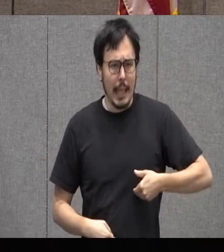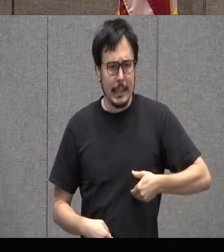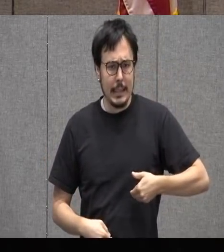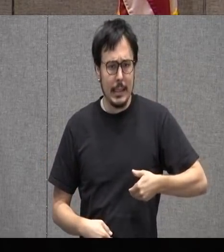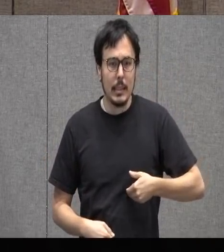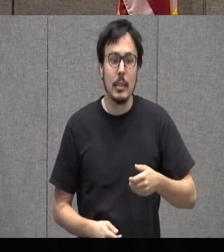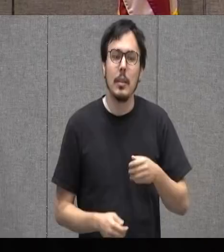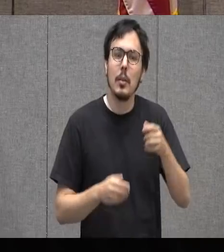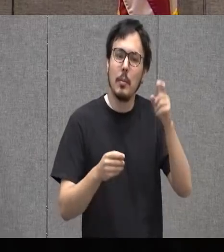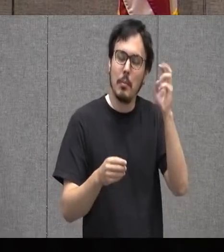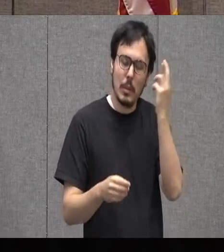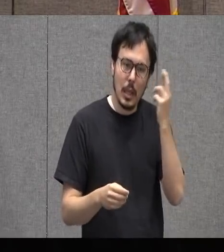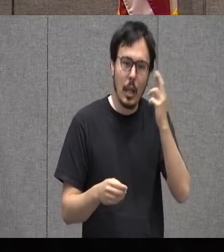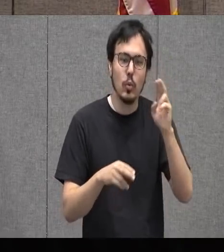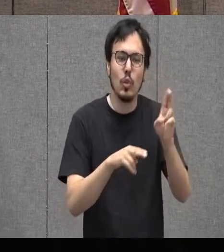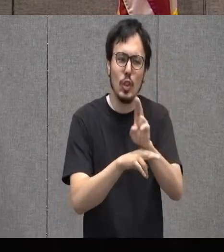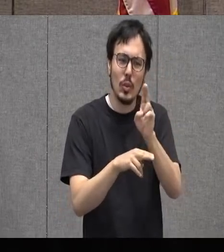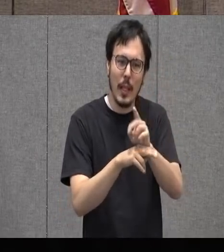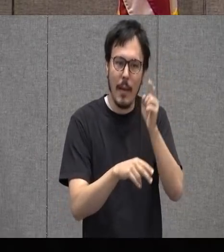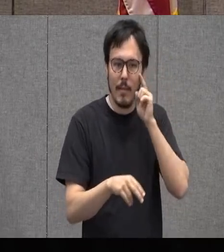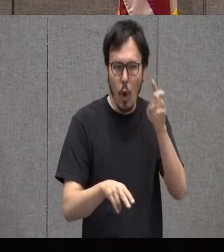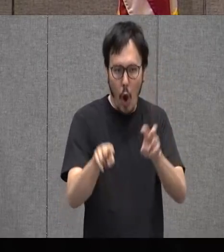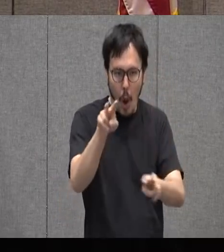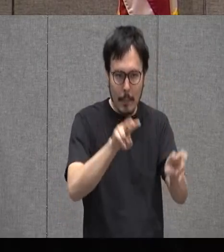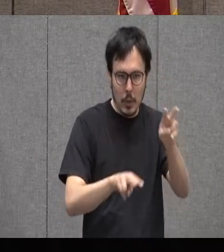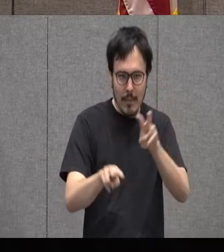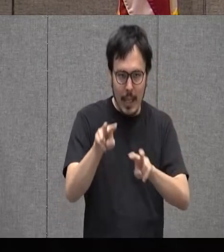and make our observations. So, quick review.